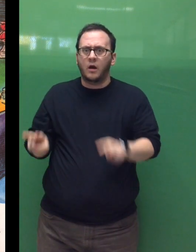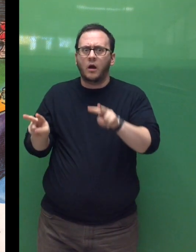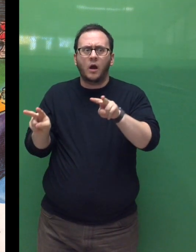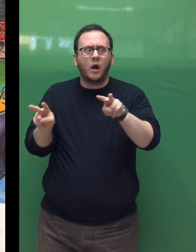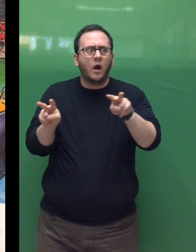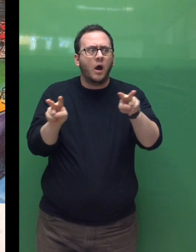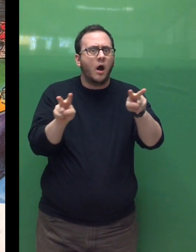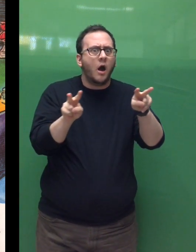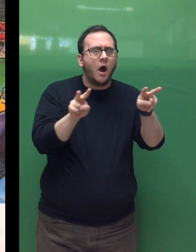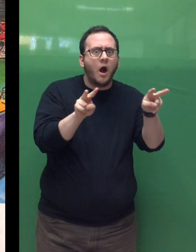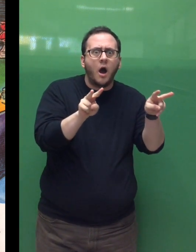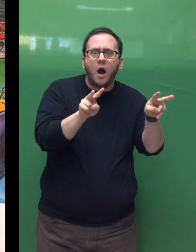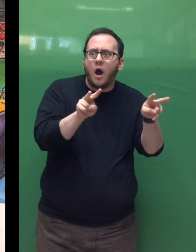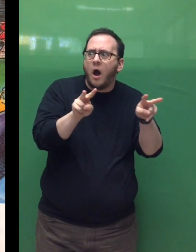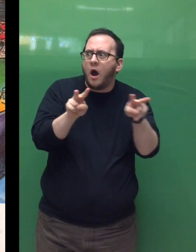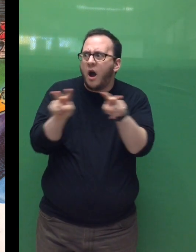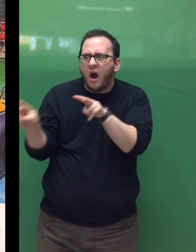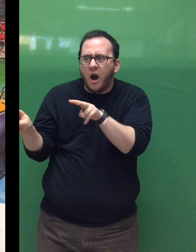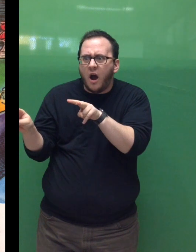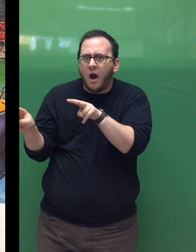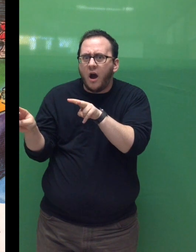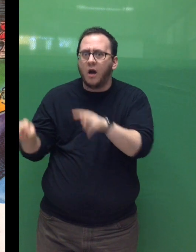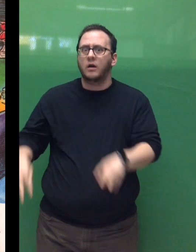was a most amazing sight.